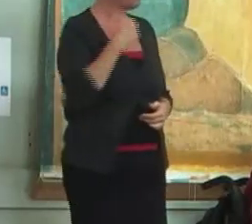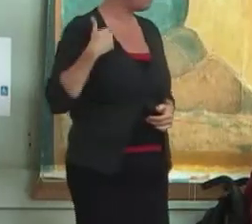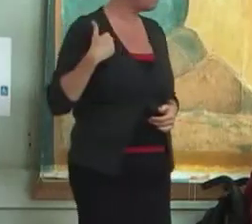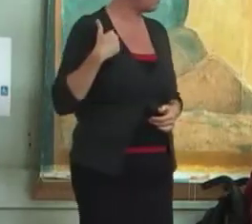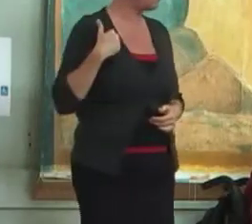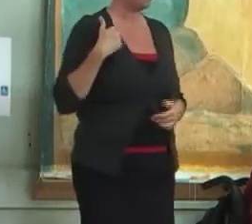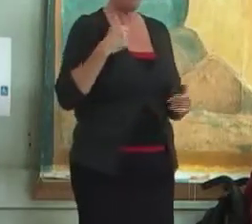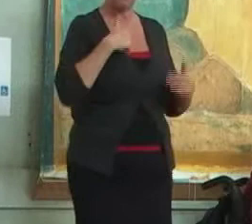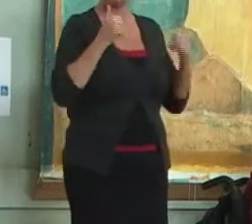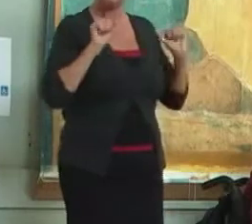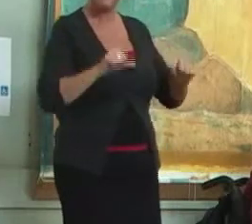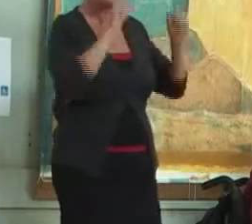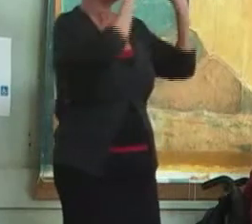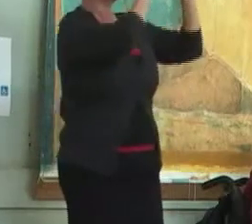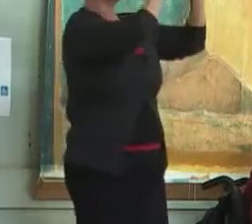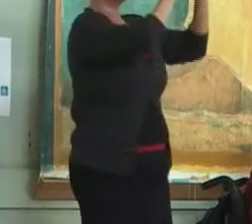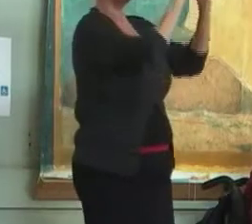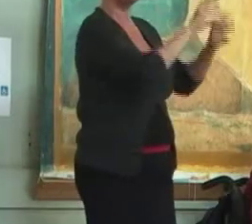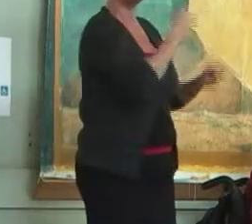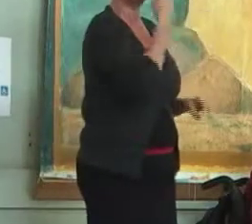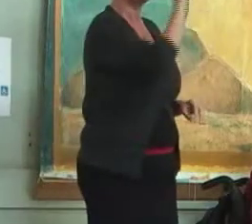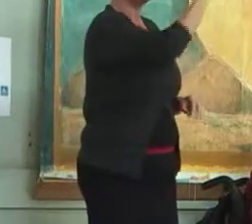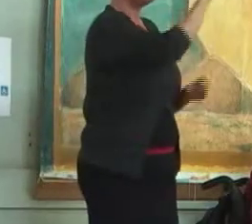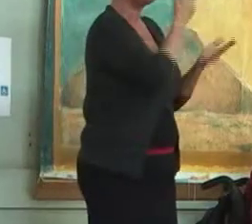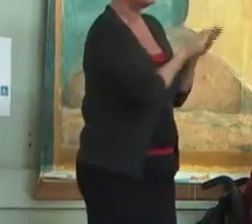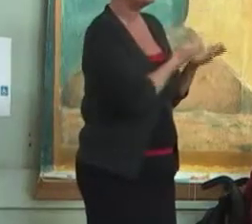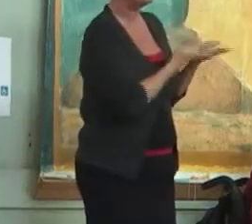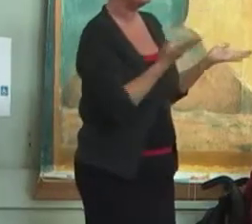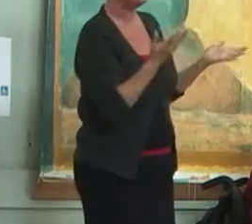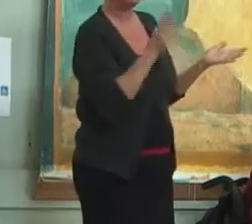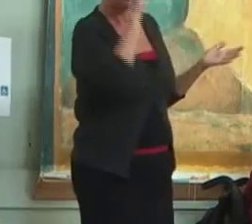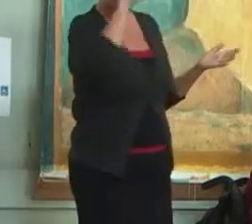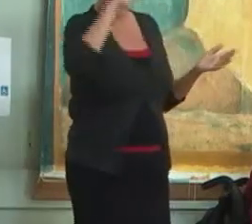who's making the money. Because you just need to know that the Federal government this year